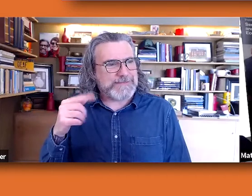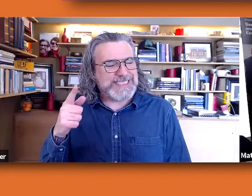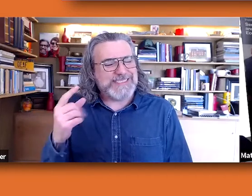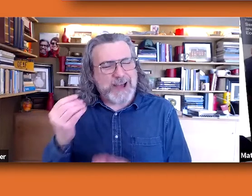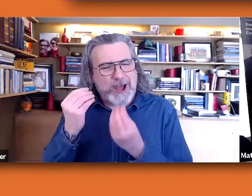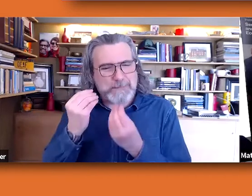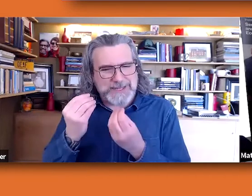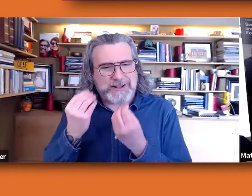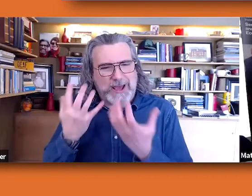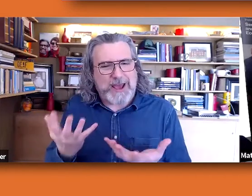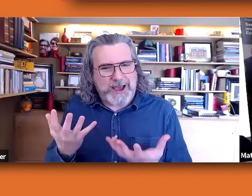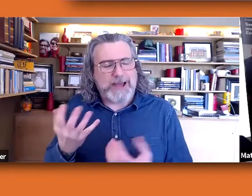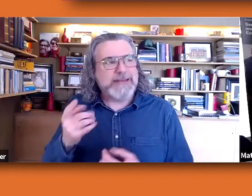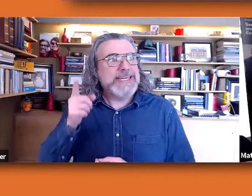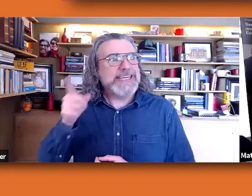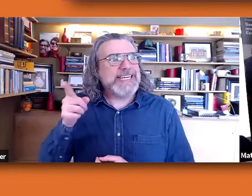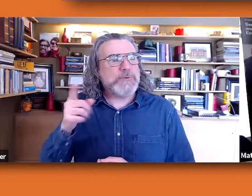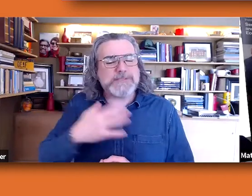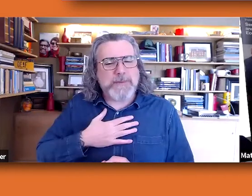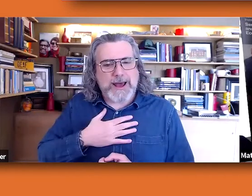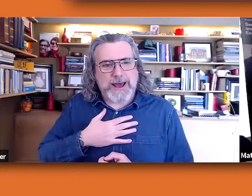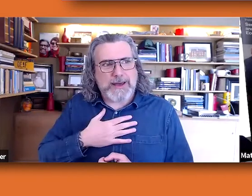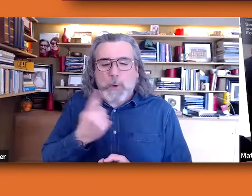He really did, uh, teach me a lot.